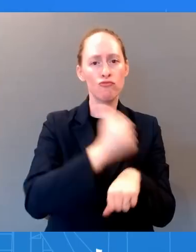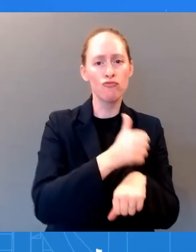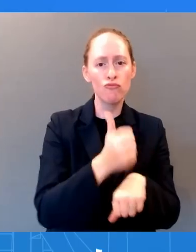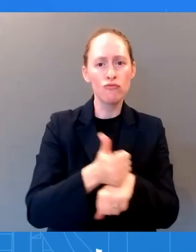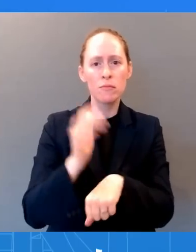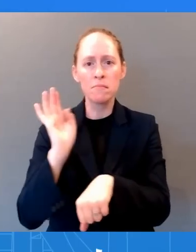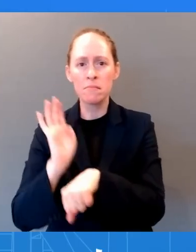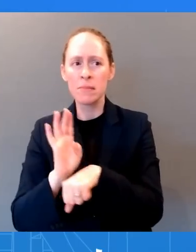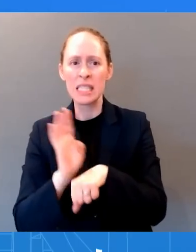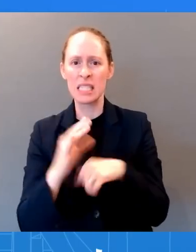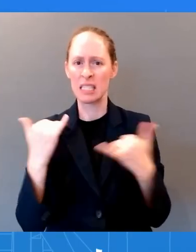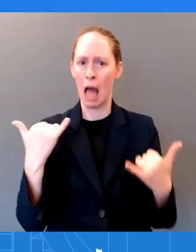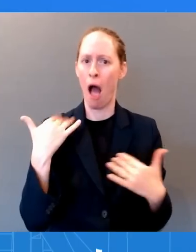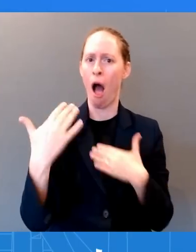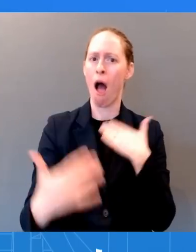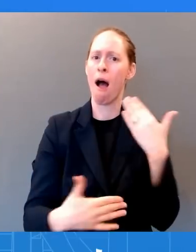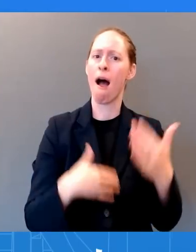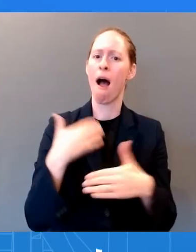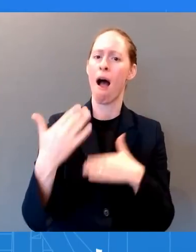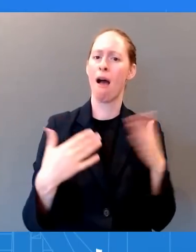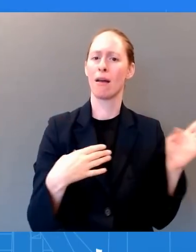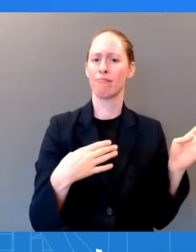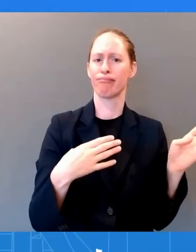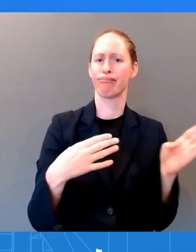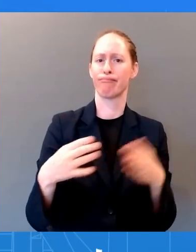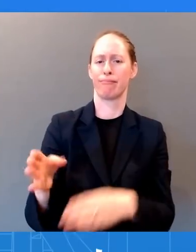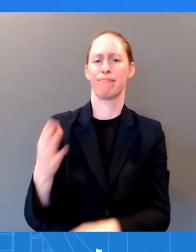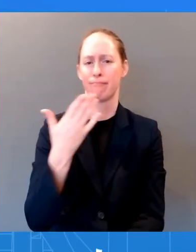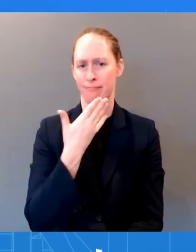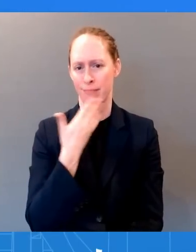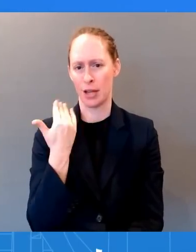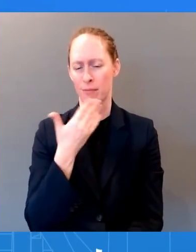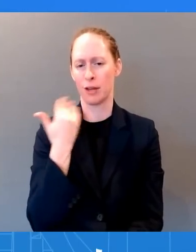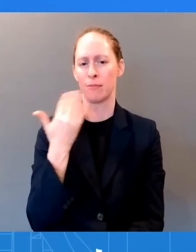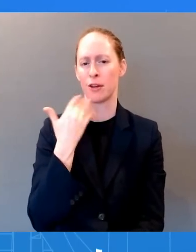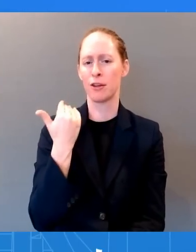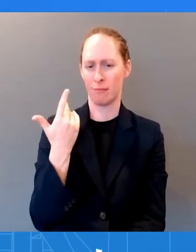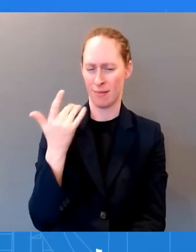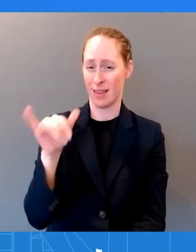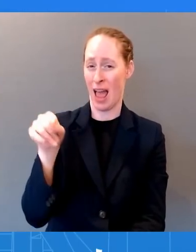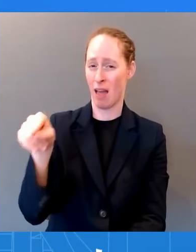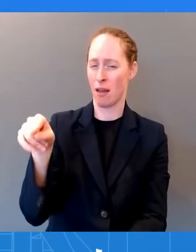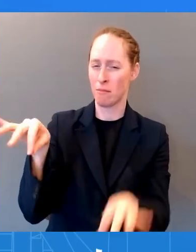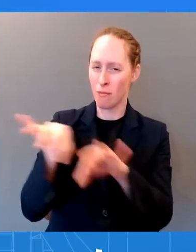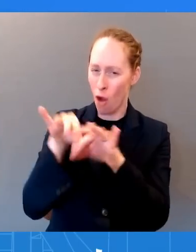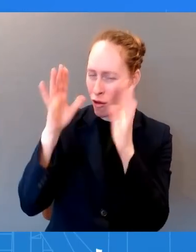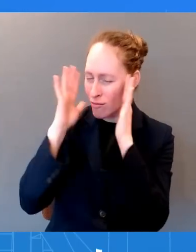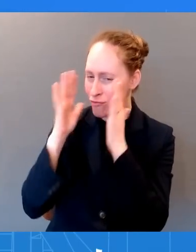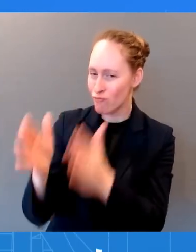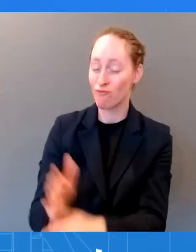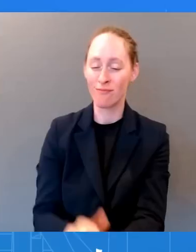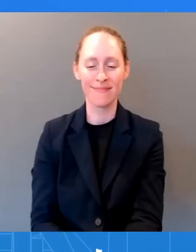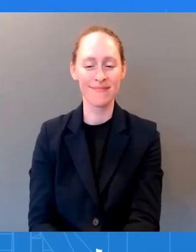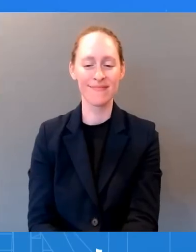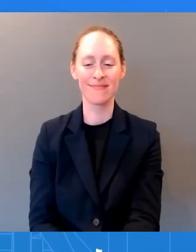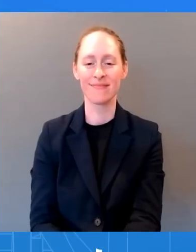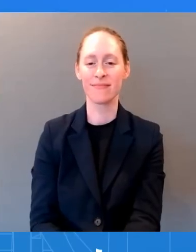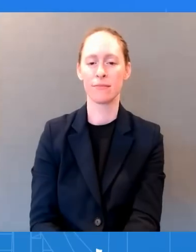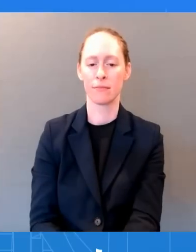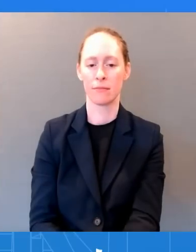in our economy and that's what matters. The Press: Thanks, Karine. Can you -- can you talk a little bit about the free COVID test program going away?